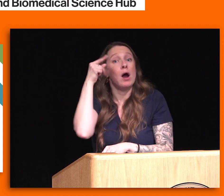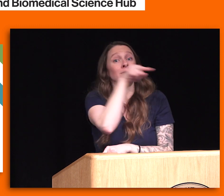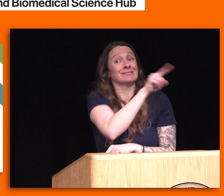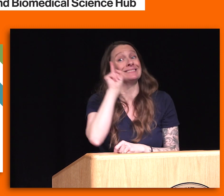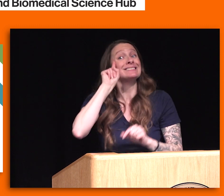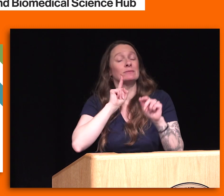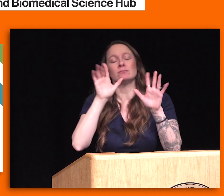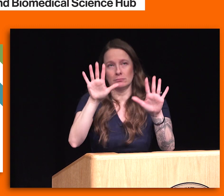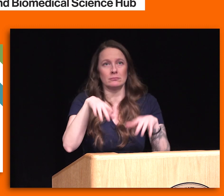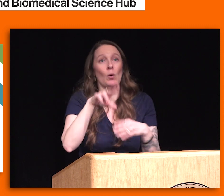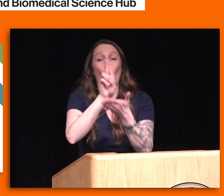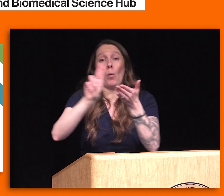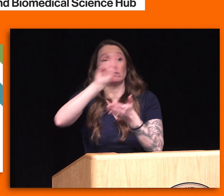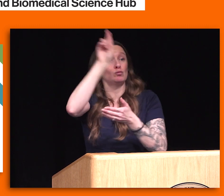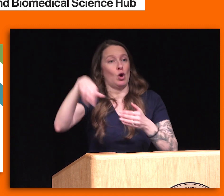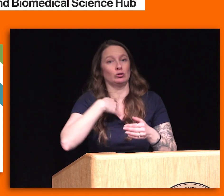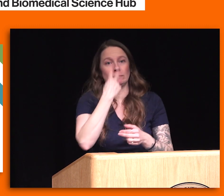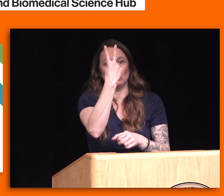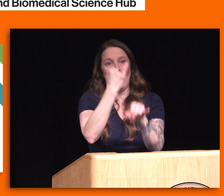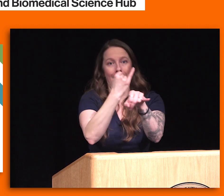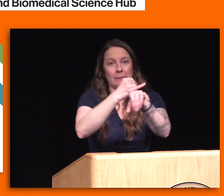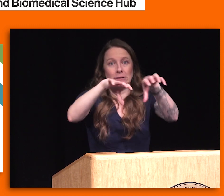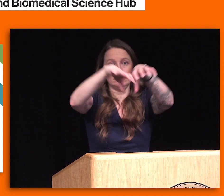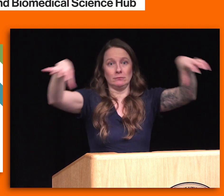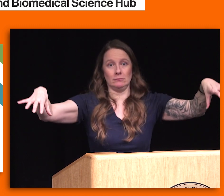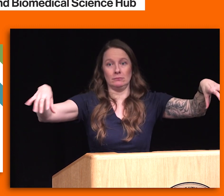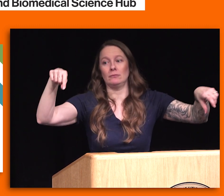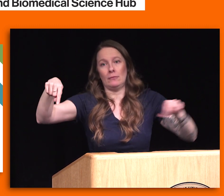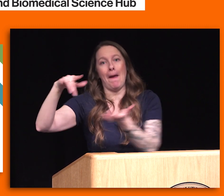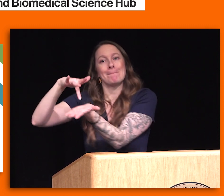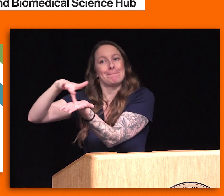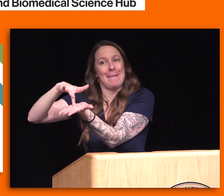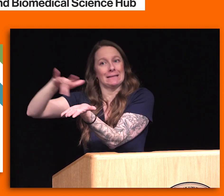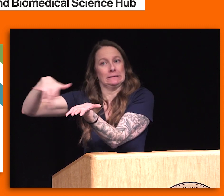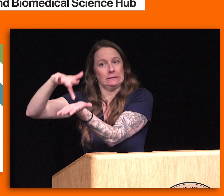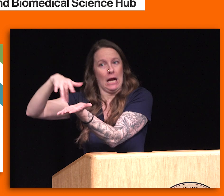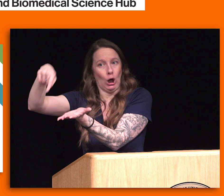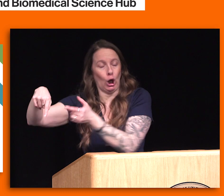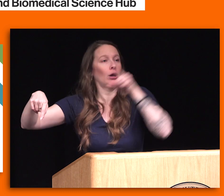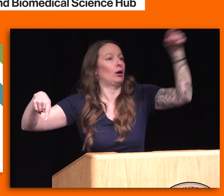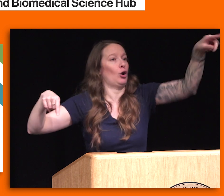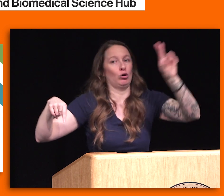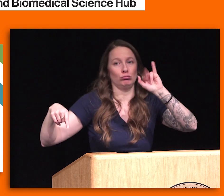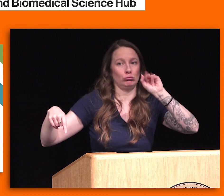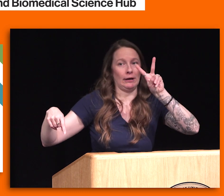We also realized-- so, at the U of R, there are actually two campuses. One of them is the medical center